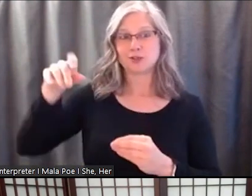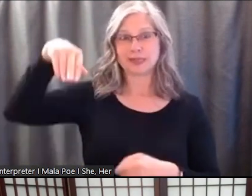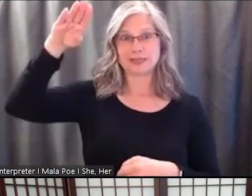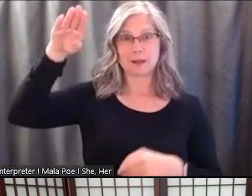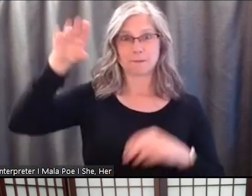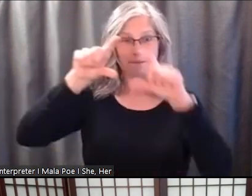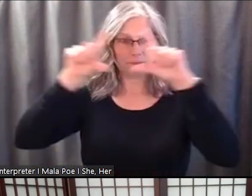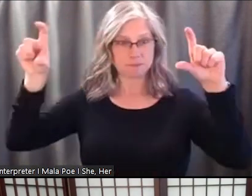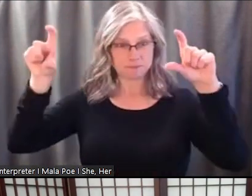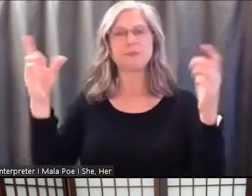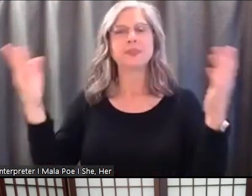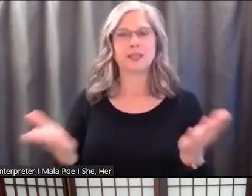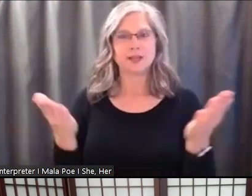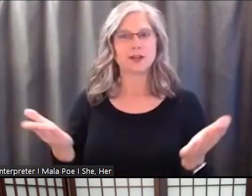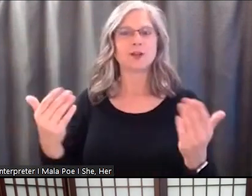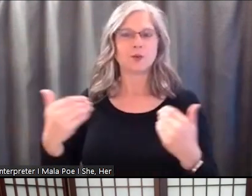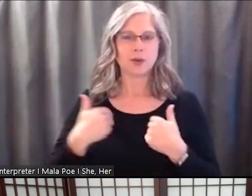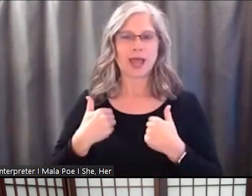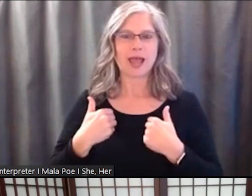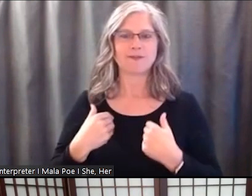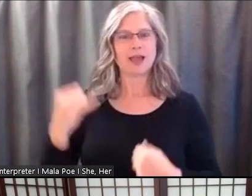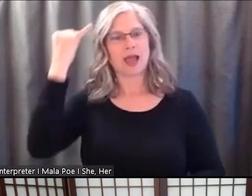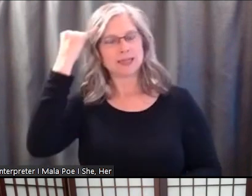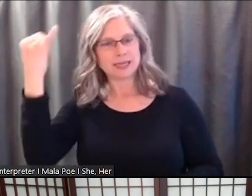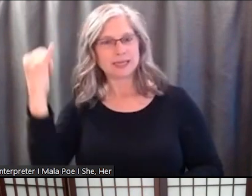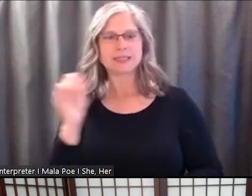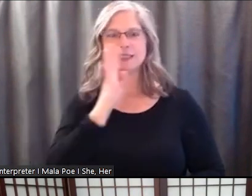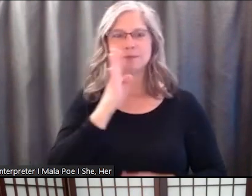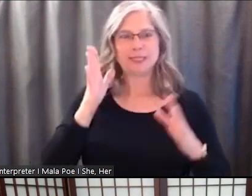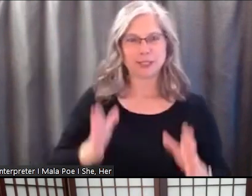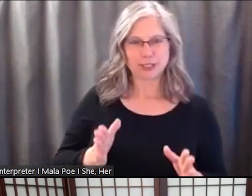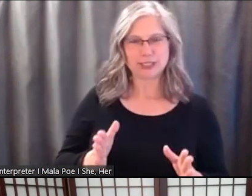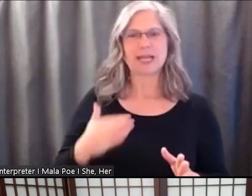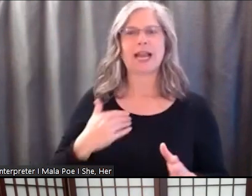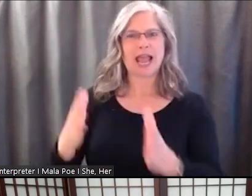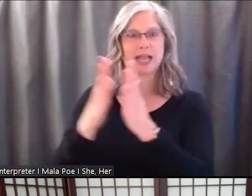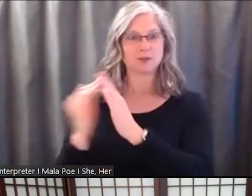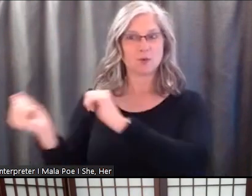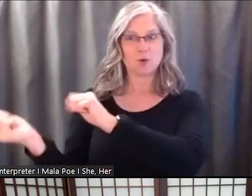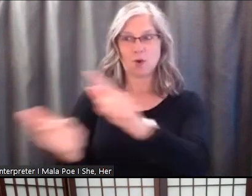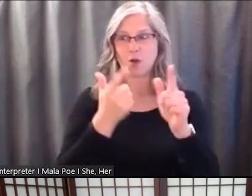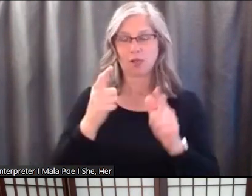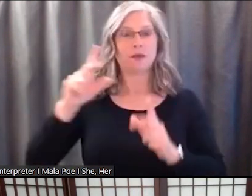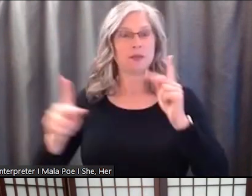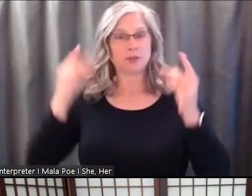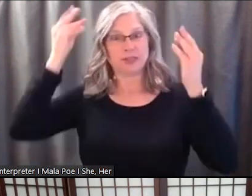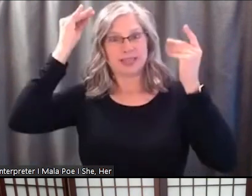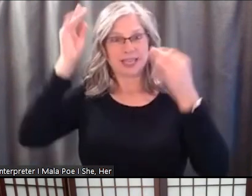So here we have the idea of speaker, and I ask all of you are people thinking relationally when they use this term?